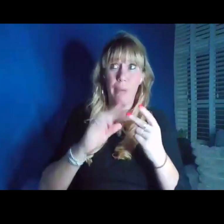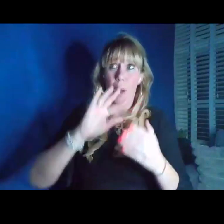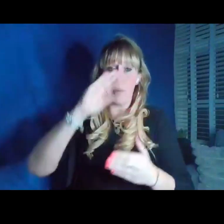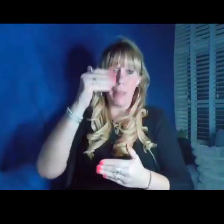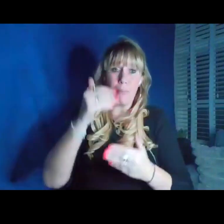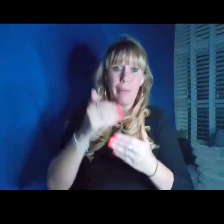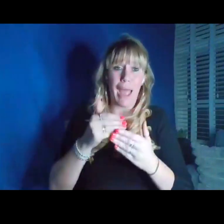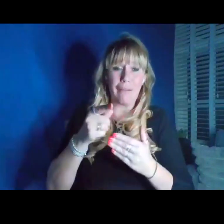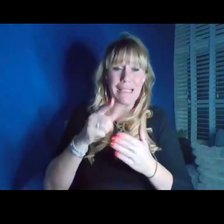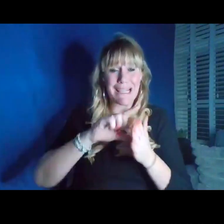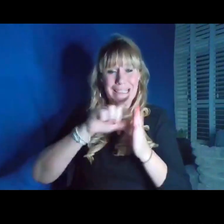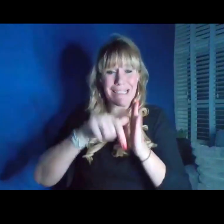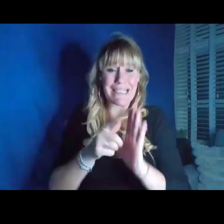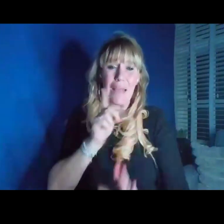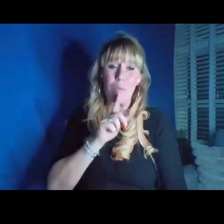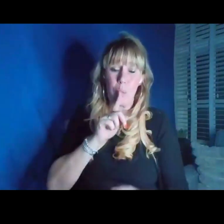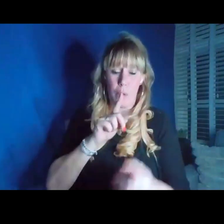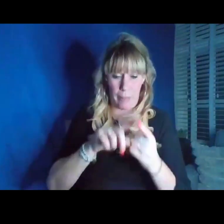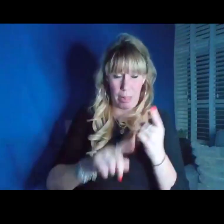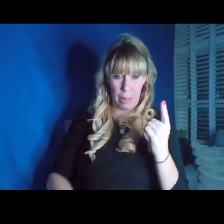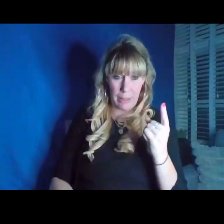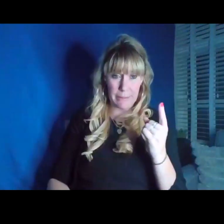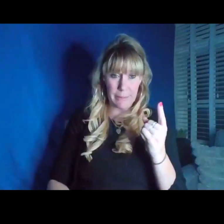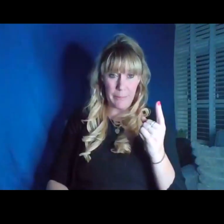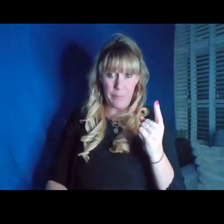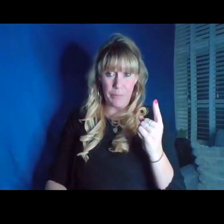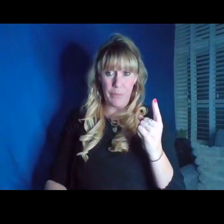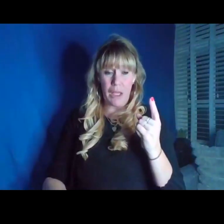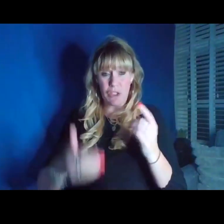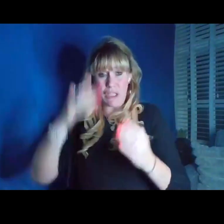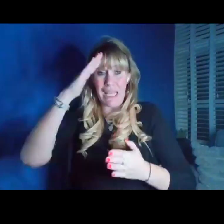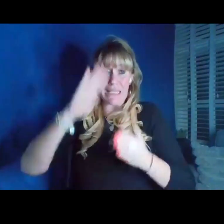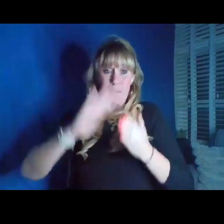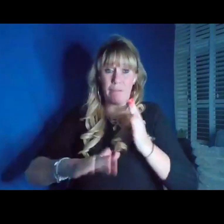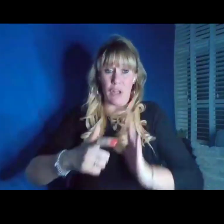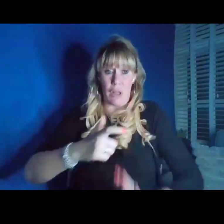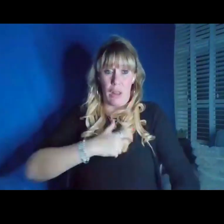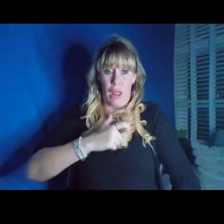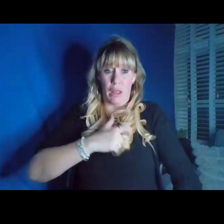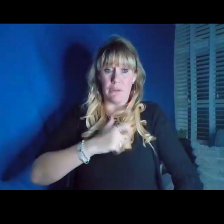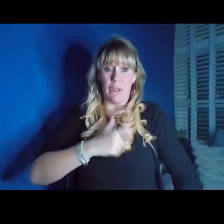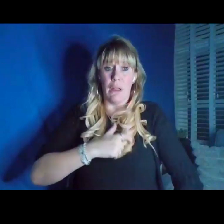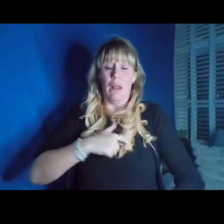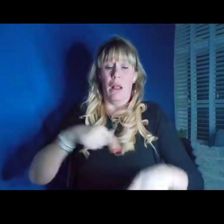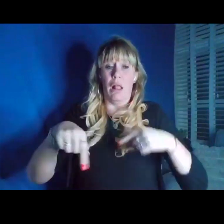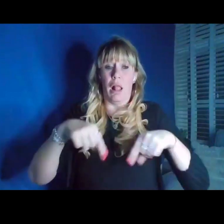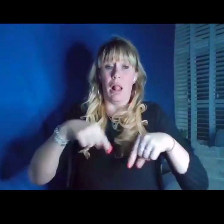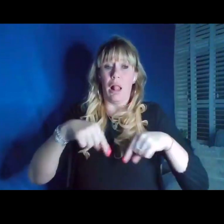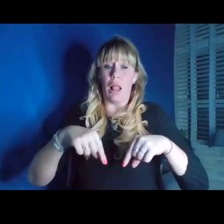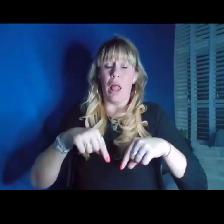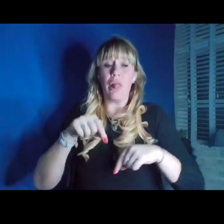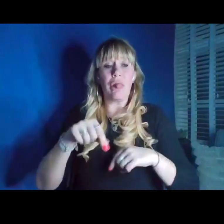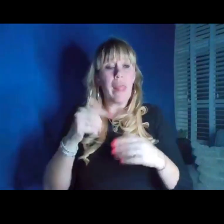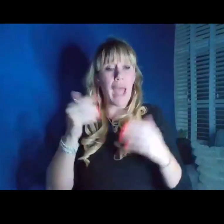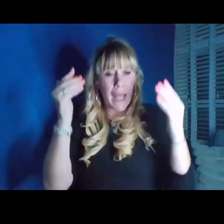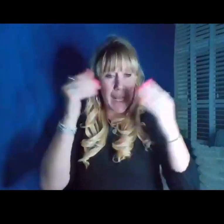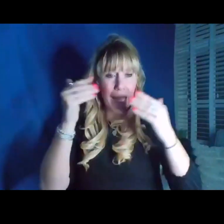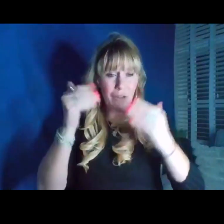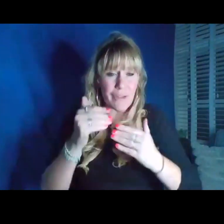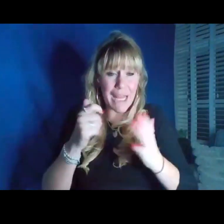disabled woman, she experienced very bad nerves. That evening Roxana sang in front of other people for the